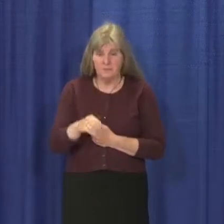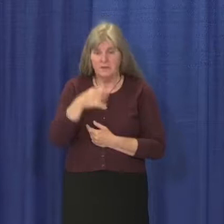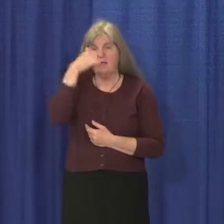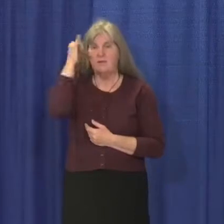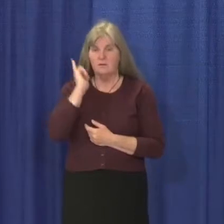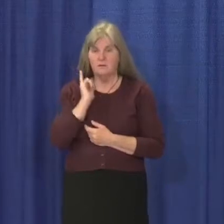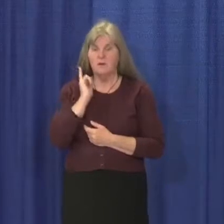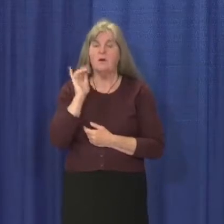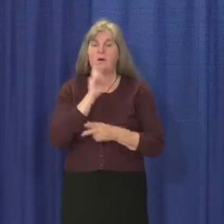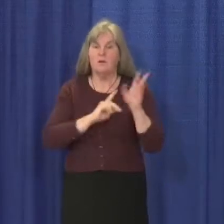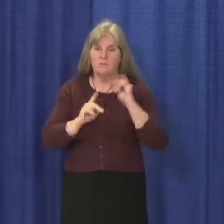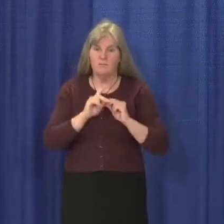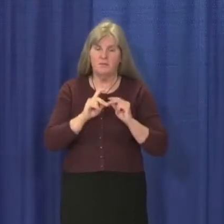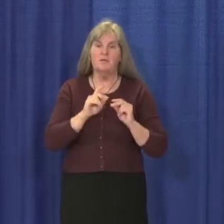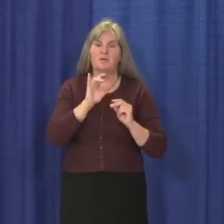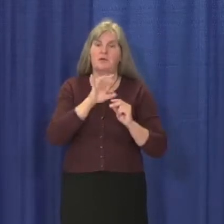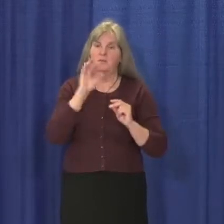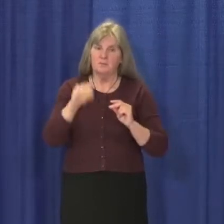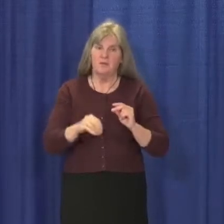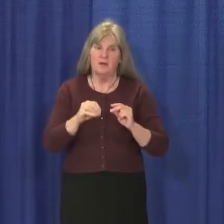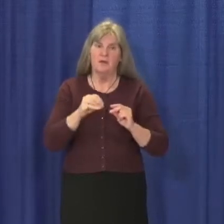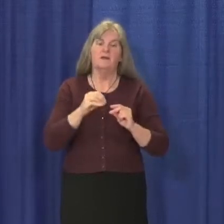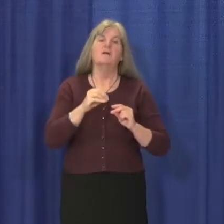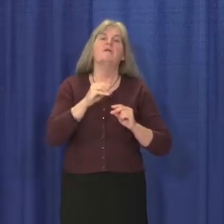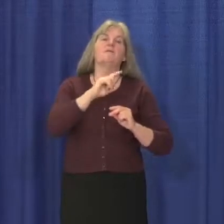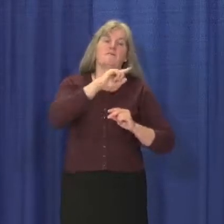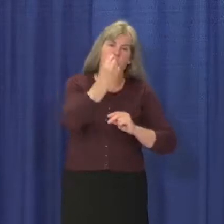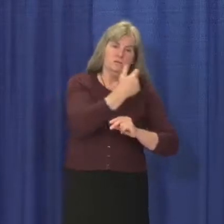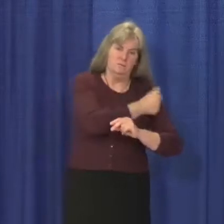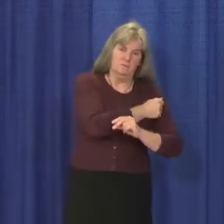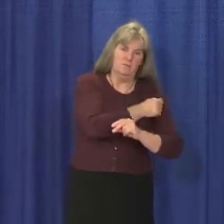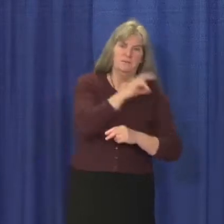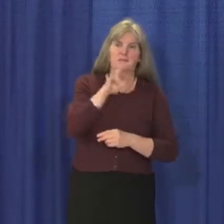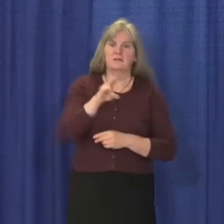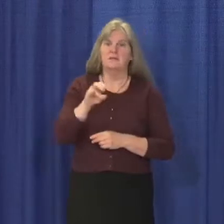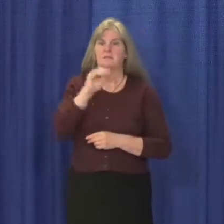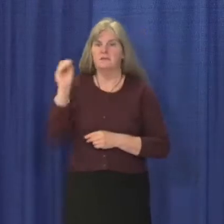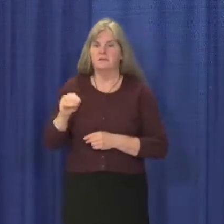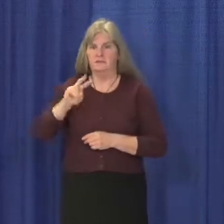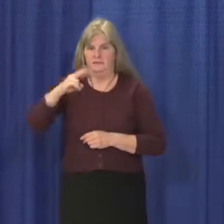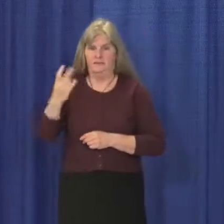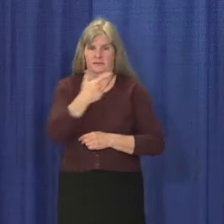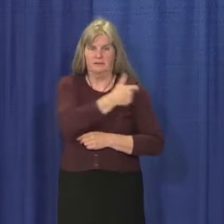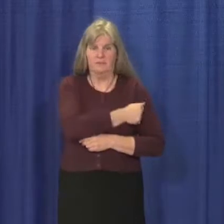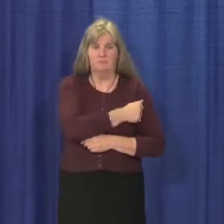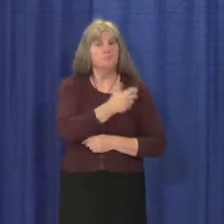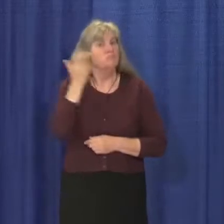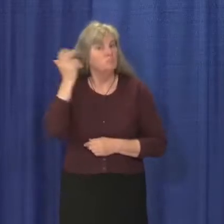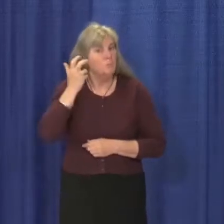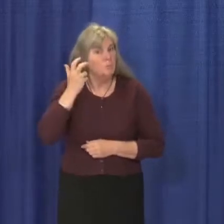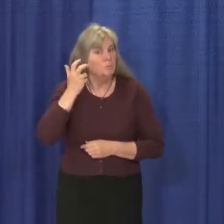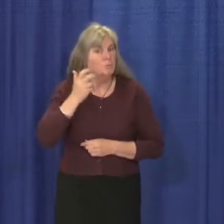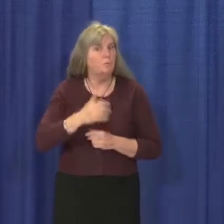their first shot and 77 have received their second shot.